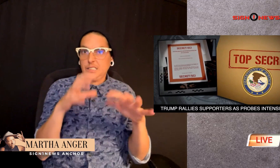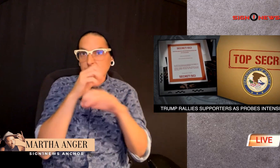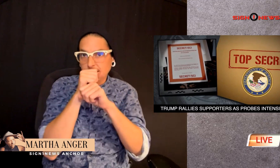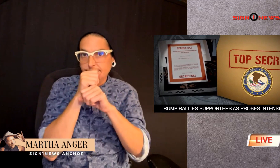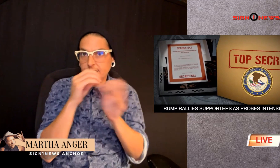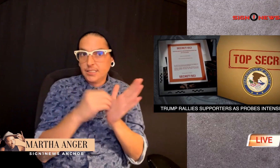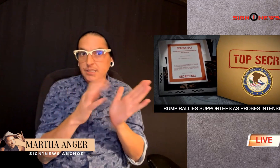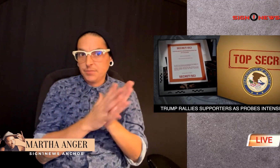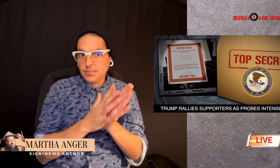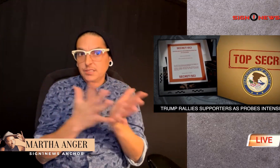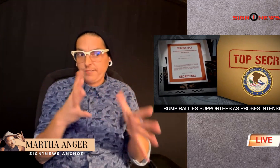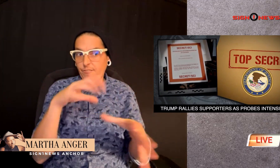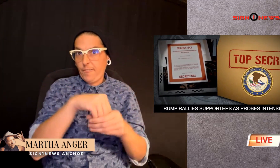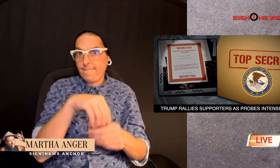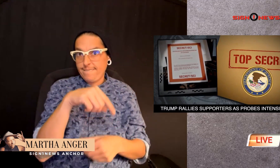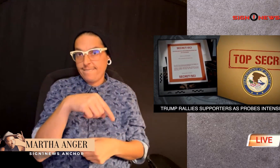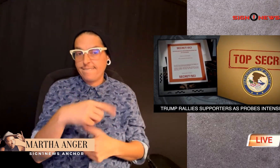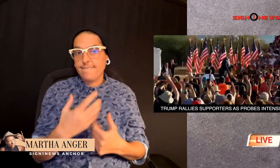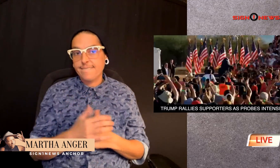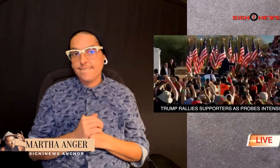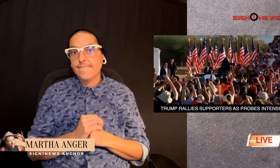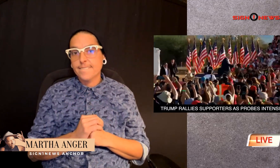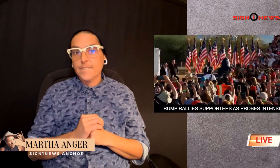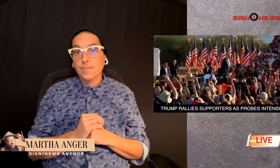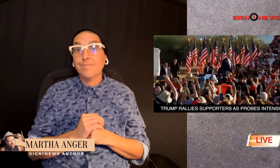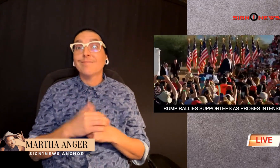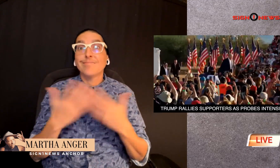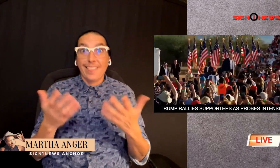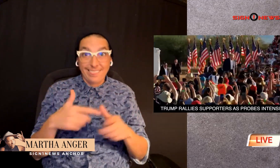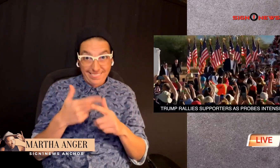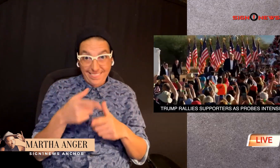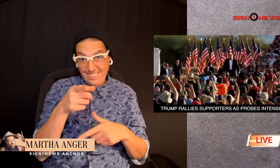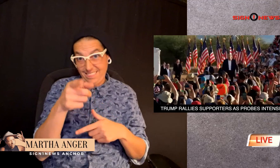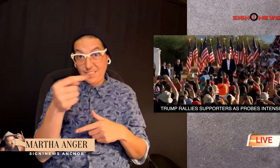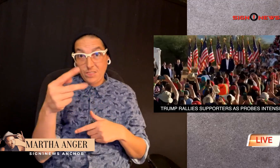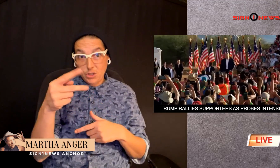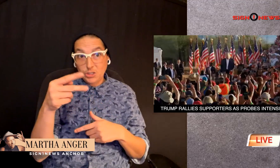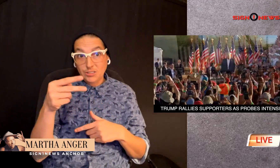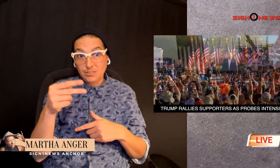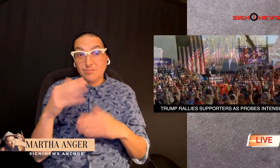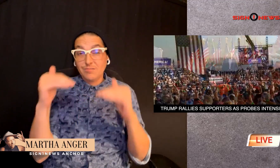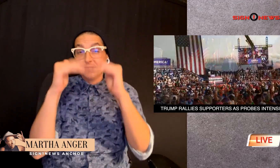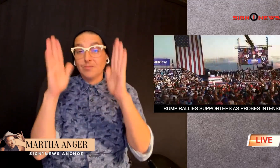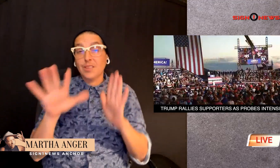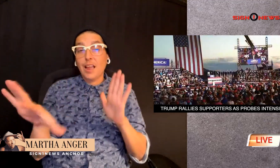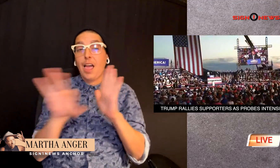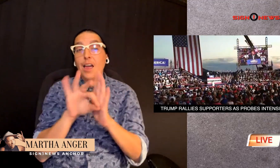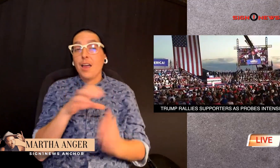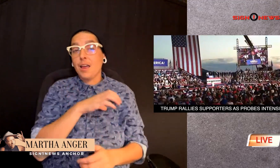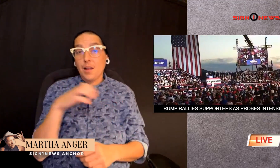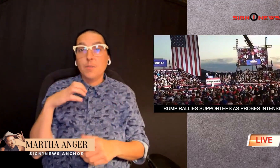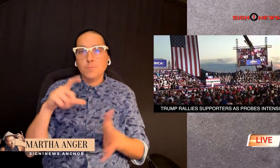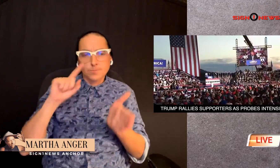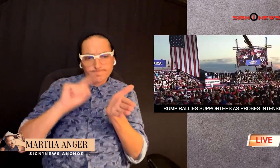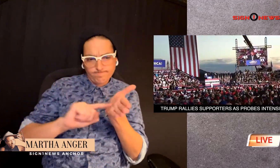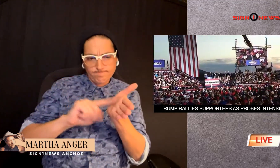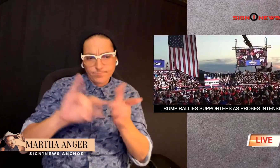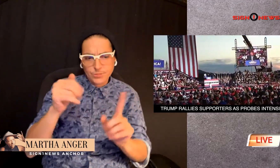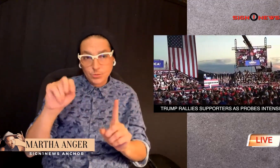Should have access to the classified documents involved. Then on Thursday the house select committee